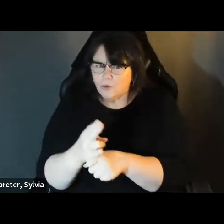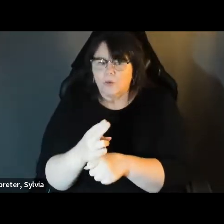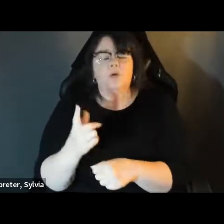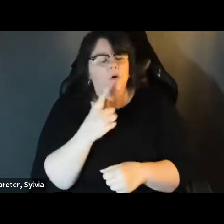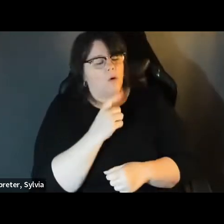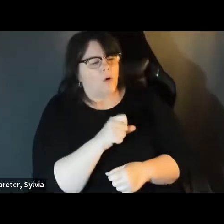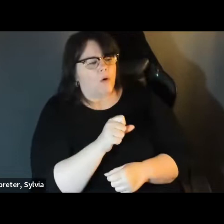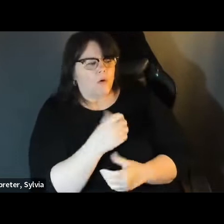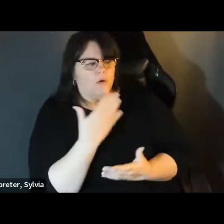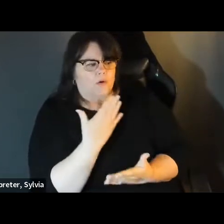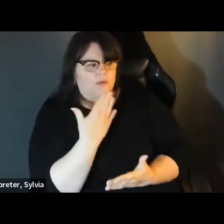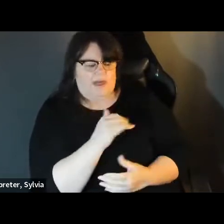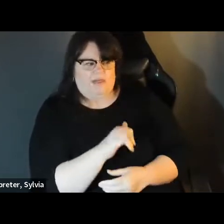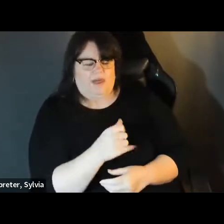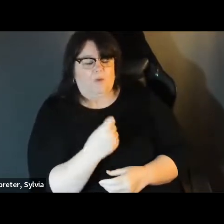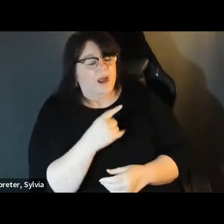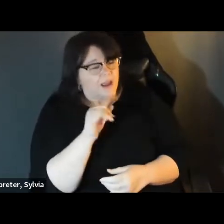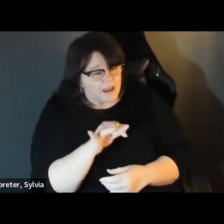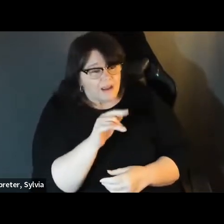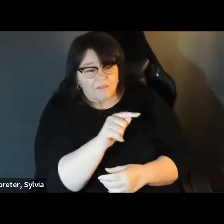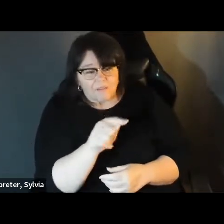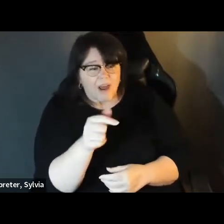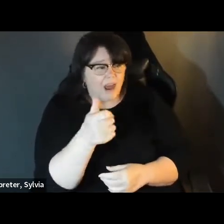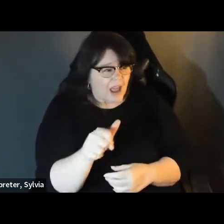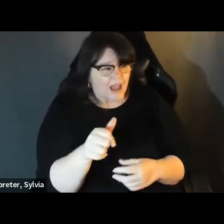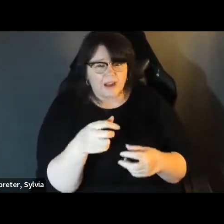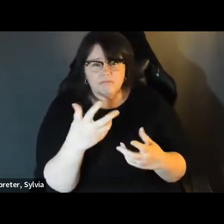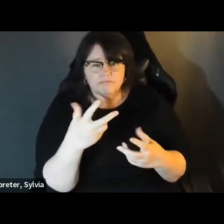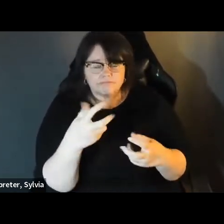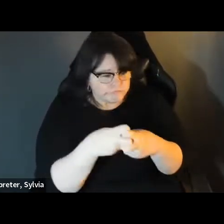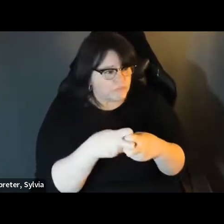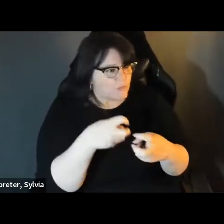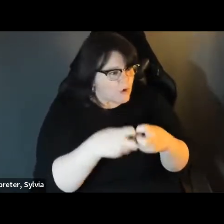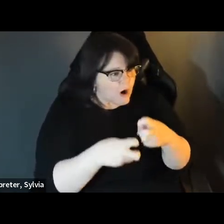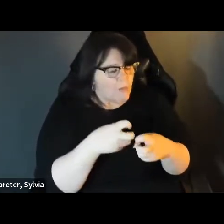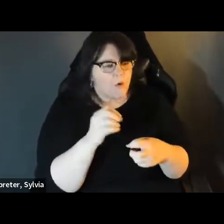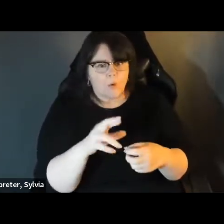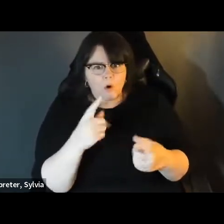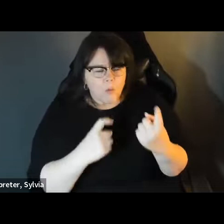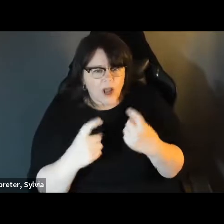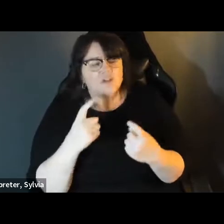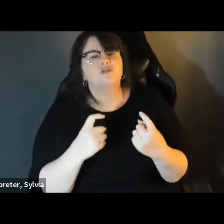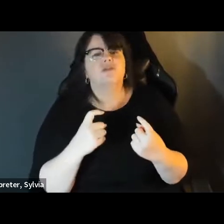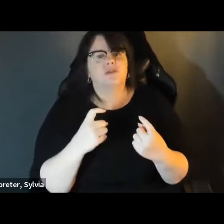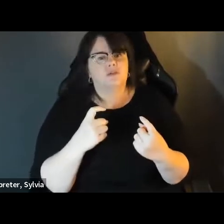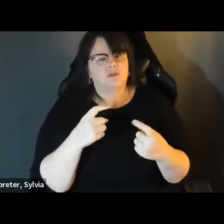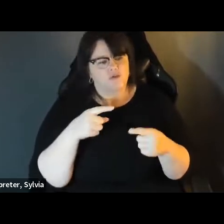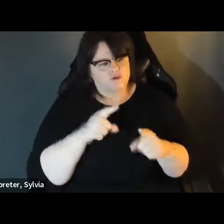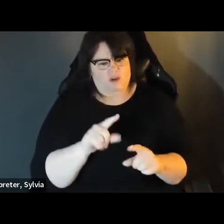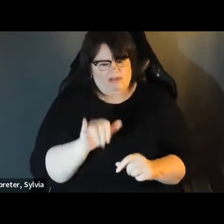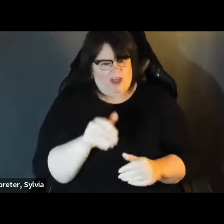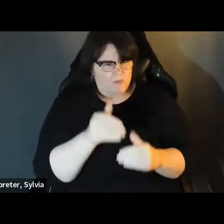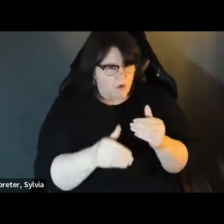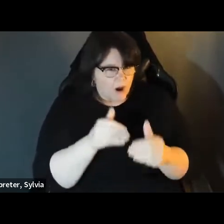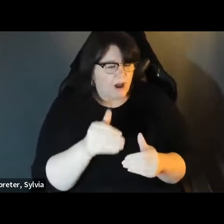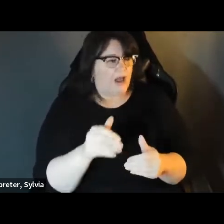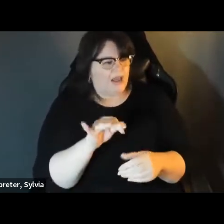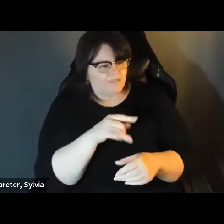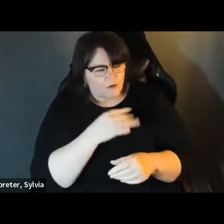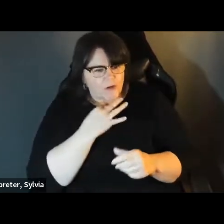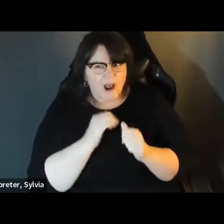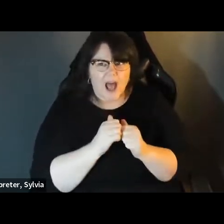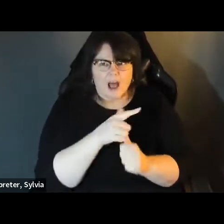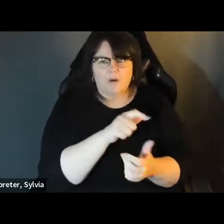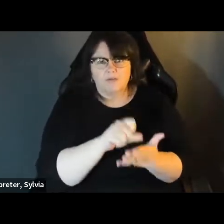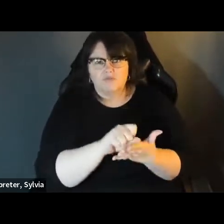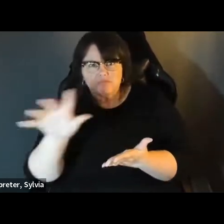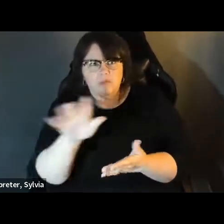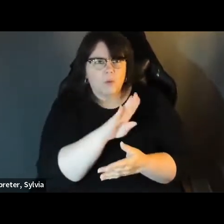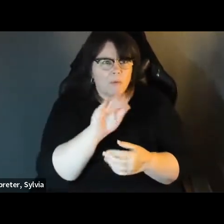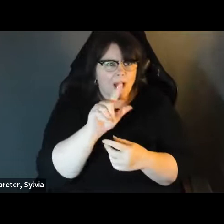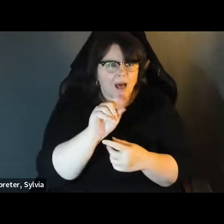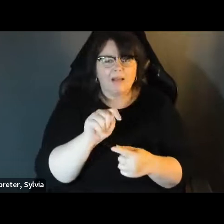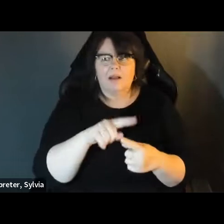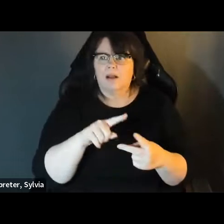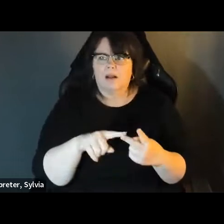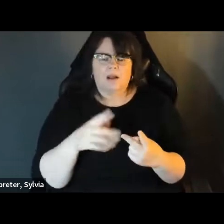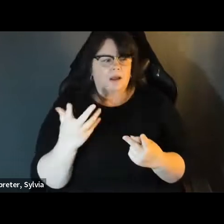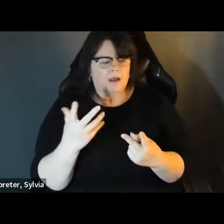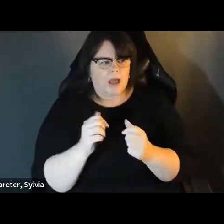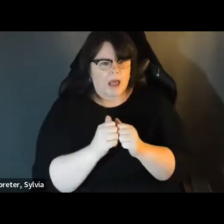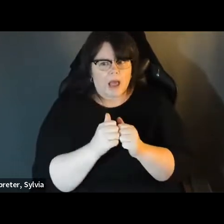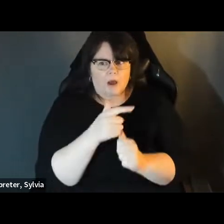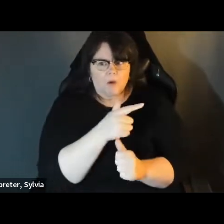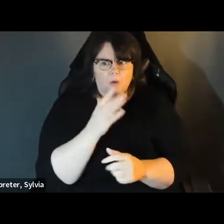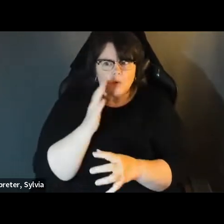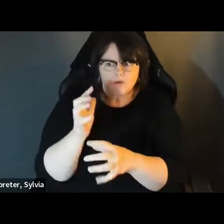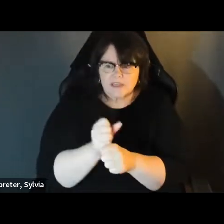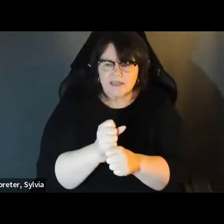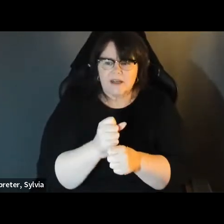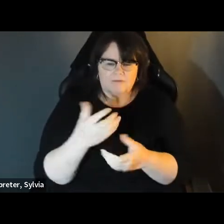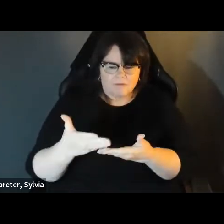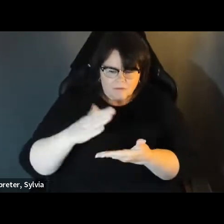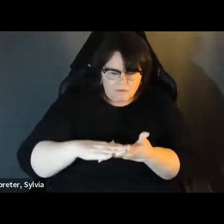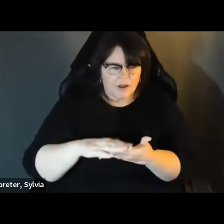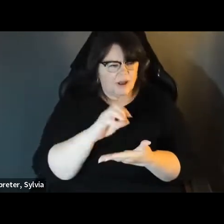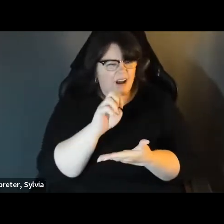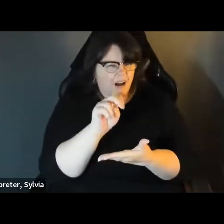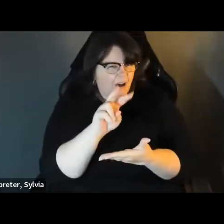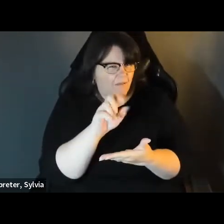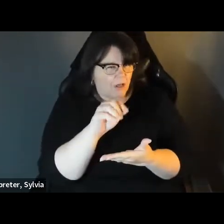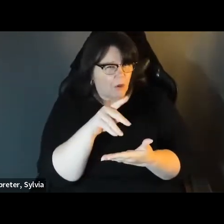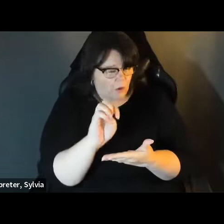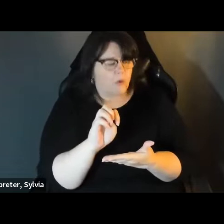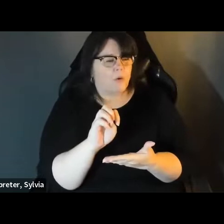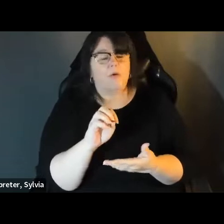If there are questions or issues realizing that throughout the process you may have a question about the procedure to how to return your ballot, what is available to you, how you know how you're gonna receive the envelopes for returning your ballot You may have a technical question and so there